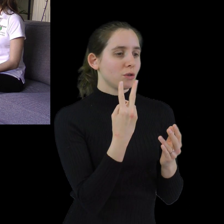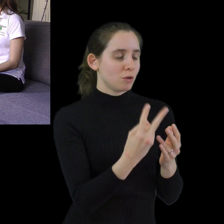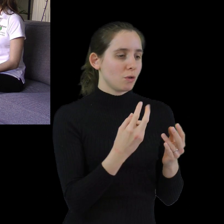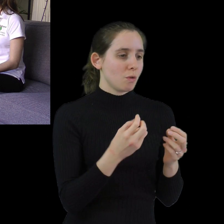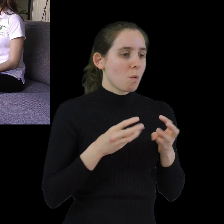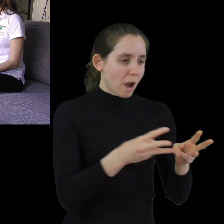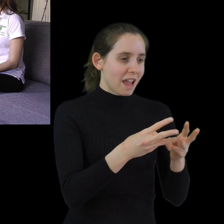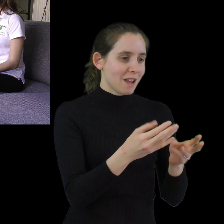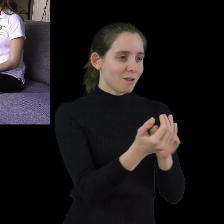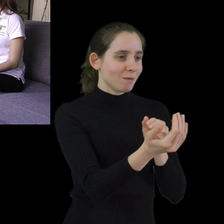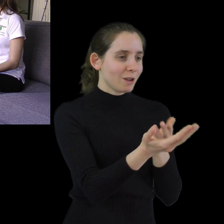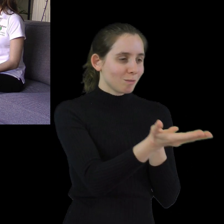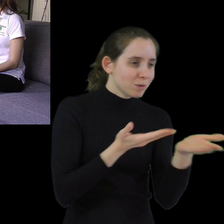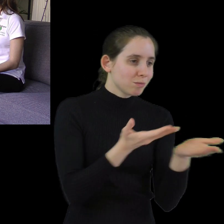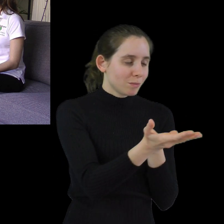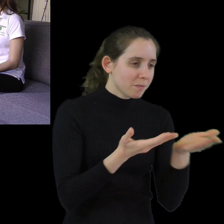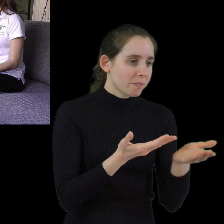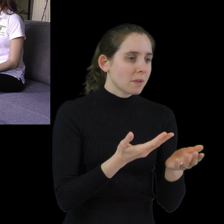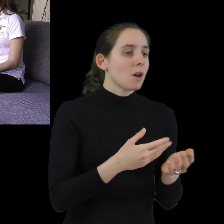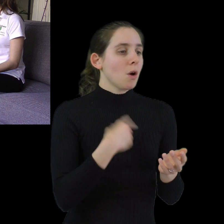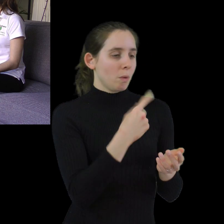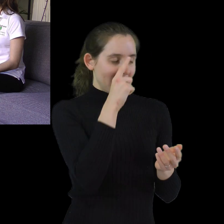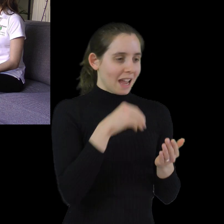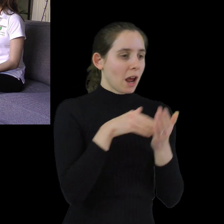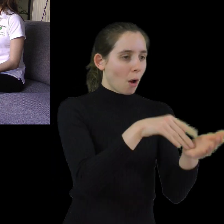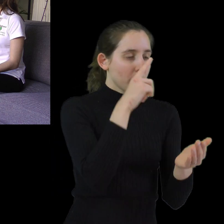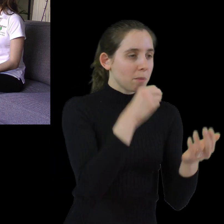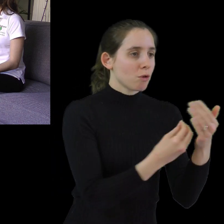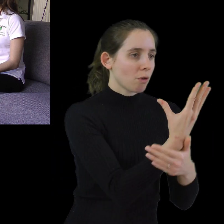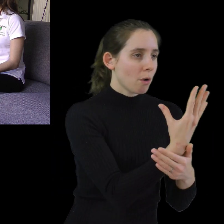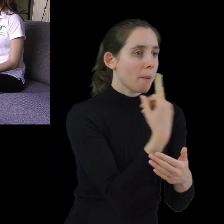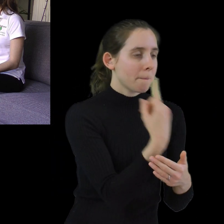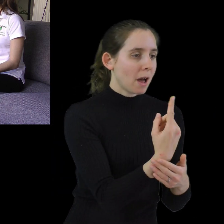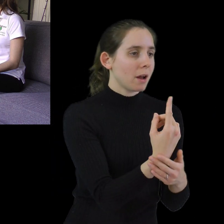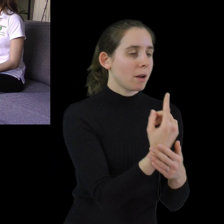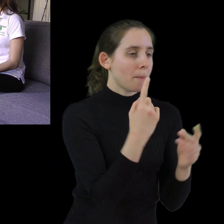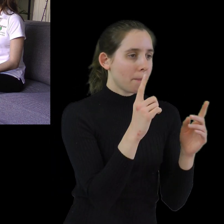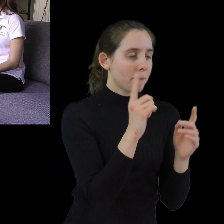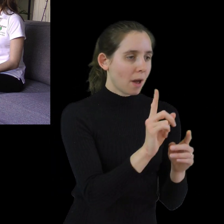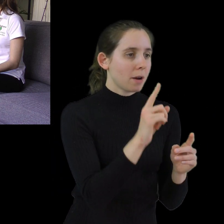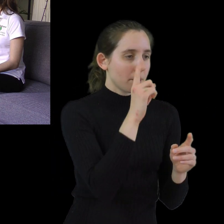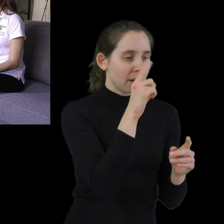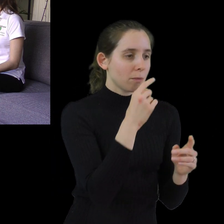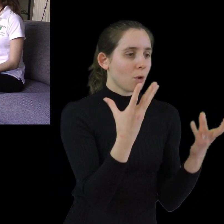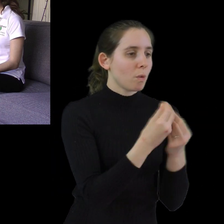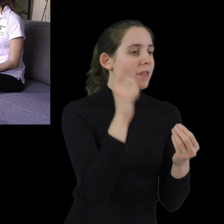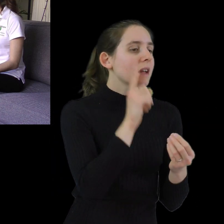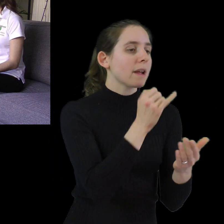helps. Okay we might help people grow, but then those with hearing impairment will help us grow as well. And that's